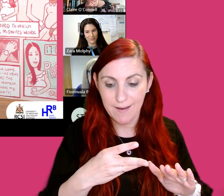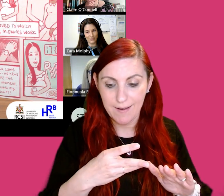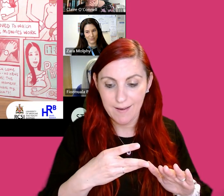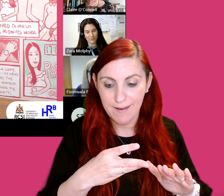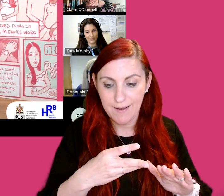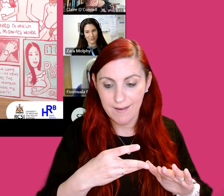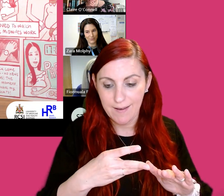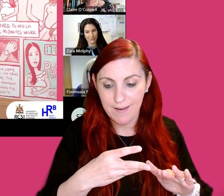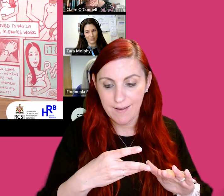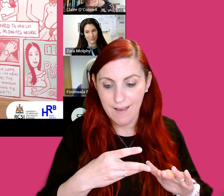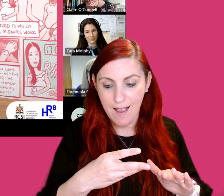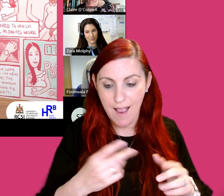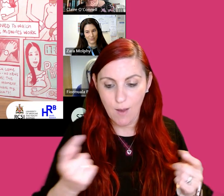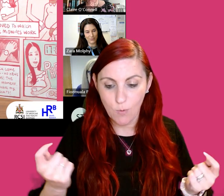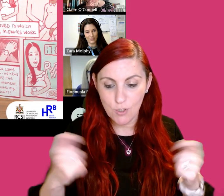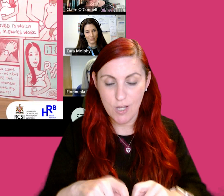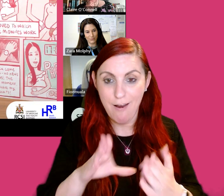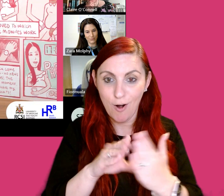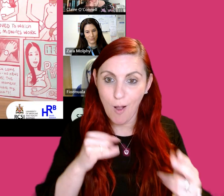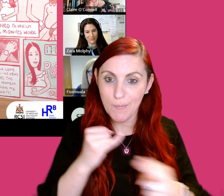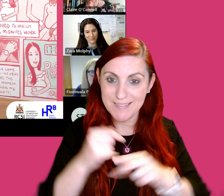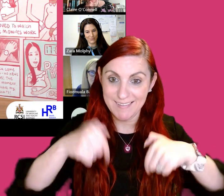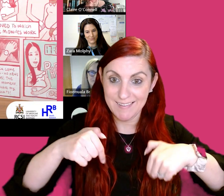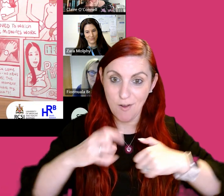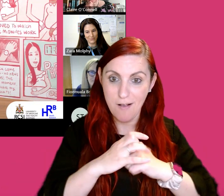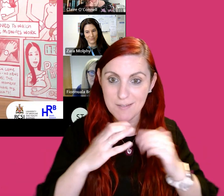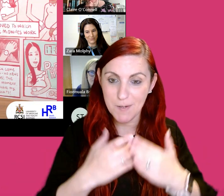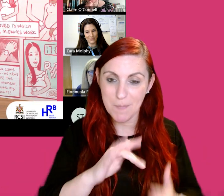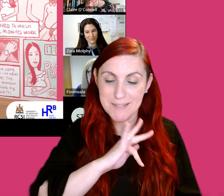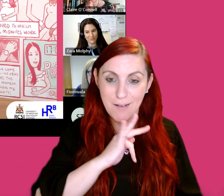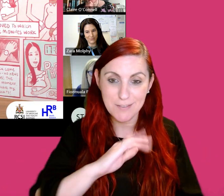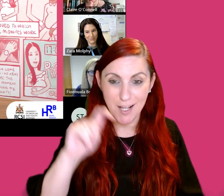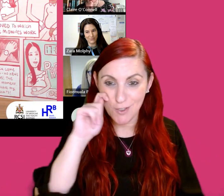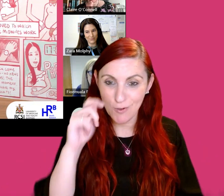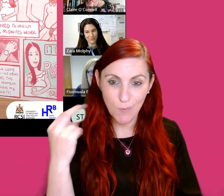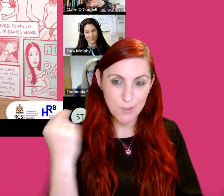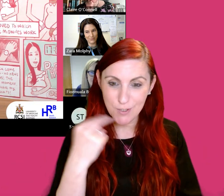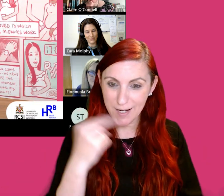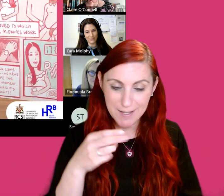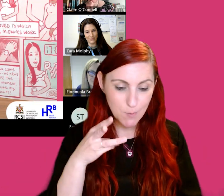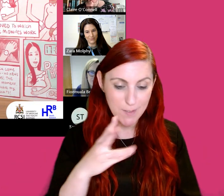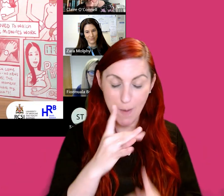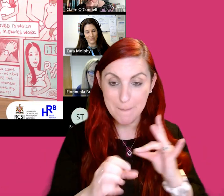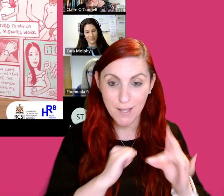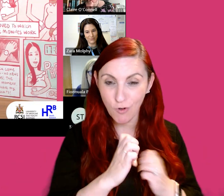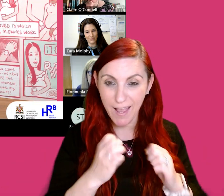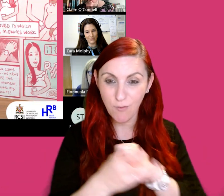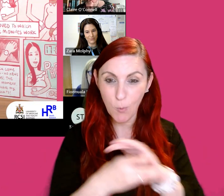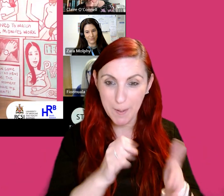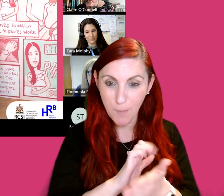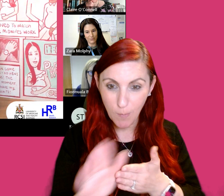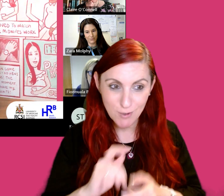the runda hospital myself because I think it's such a nice uh a nice read in the waiting areas